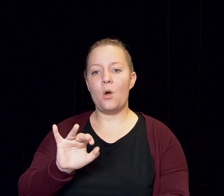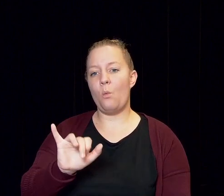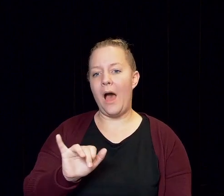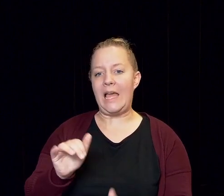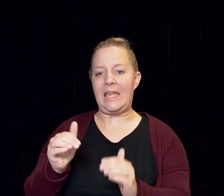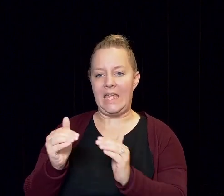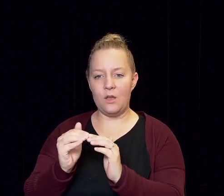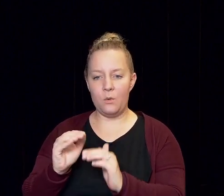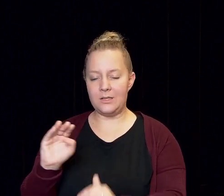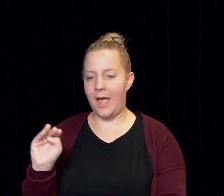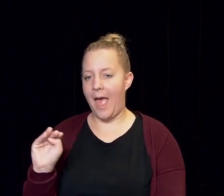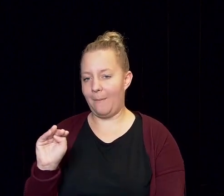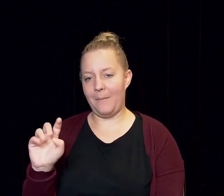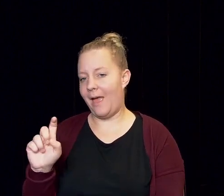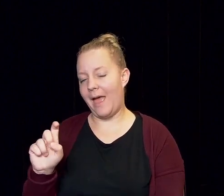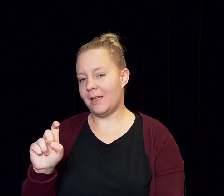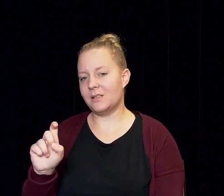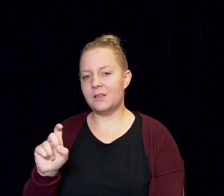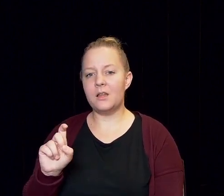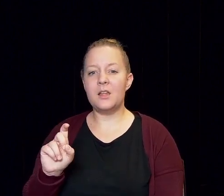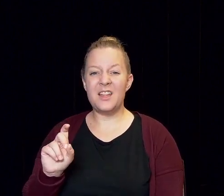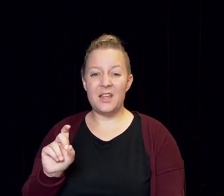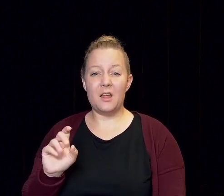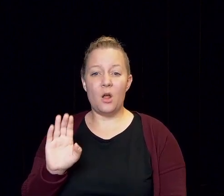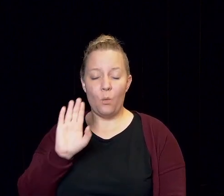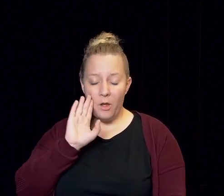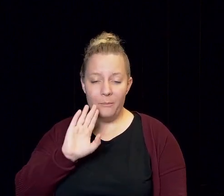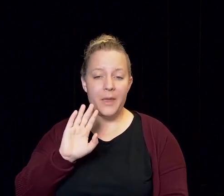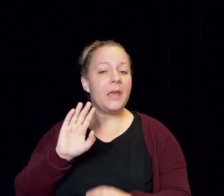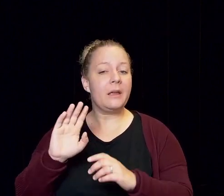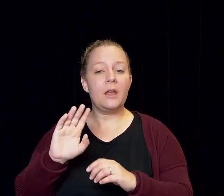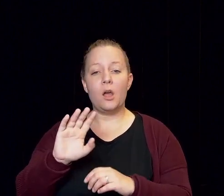year is that we have some number, so I'm going to put it like a number right there, that's